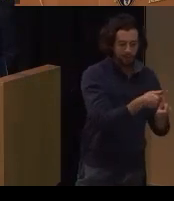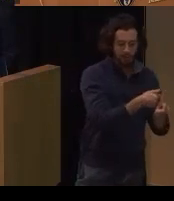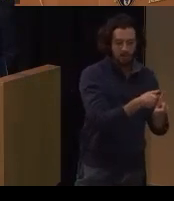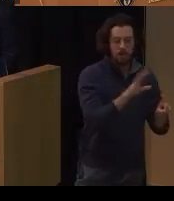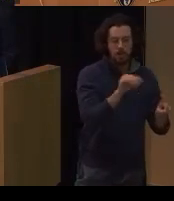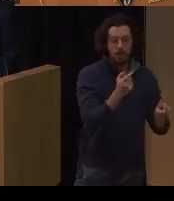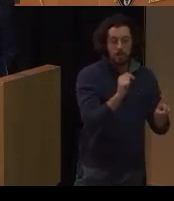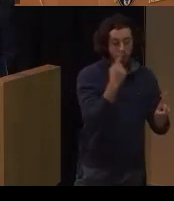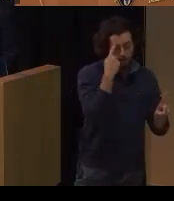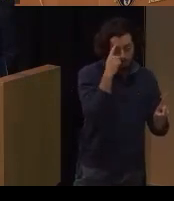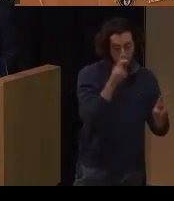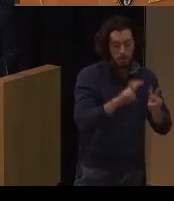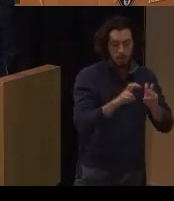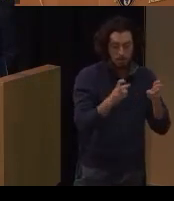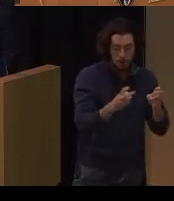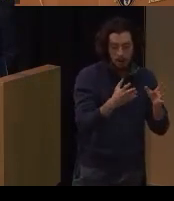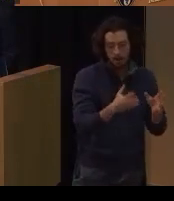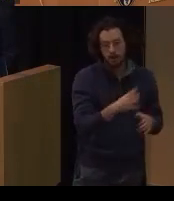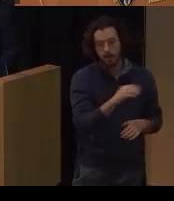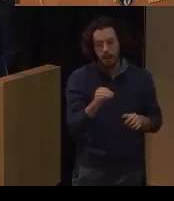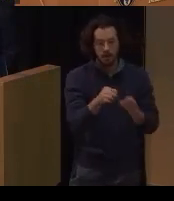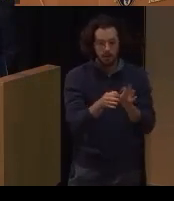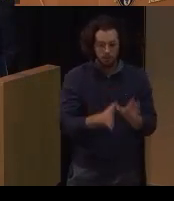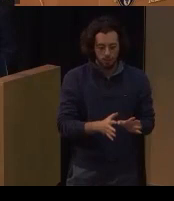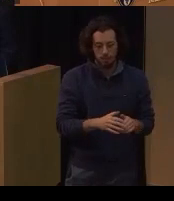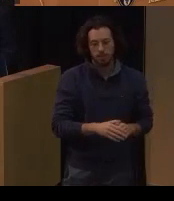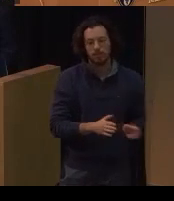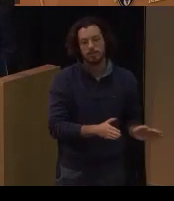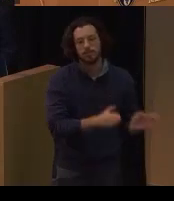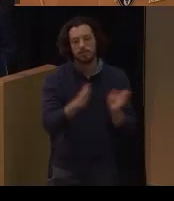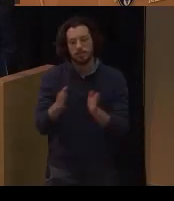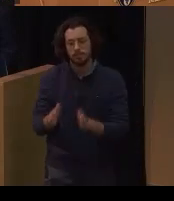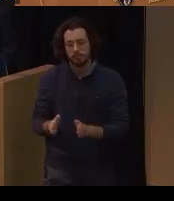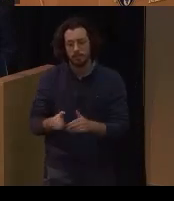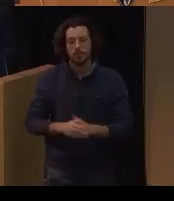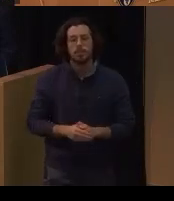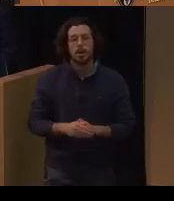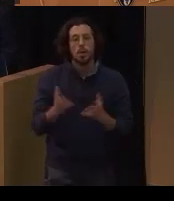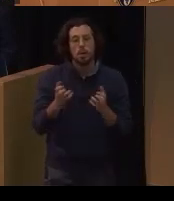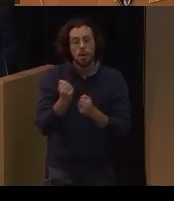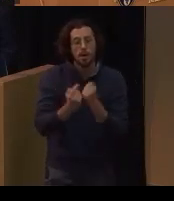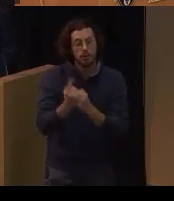the uh panelists and the interpreters and also I'd like everyone to remember to fill out the